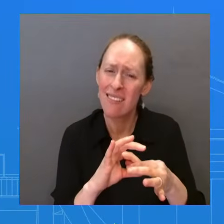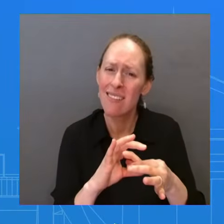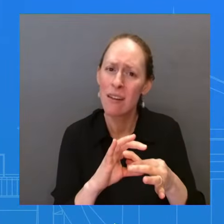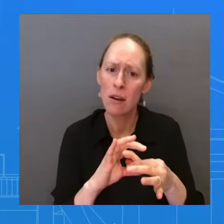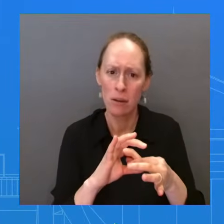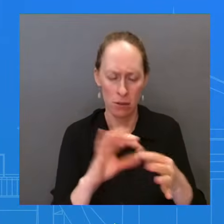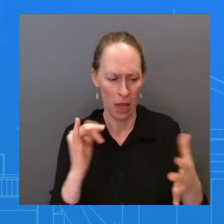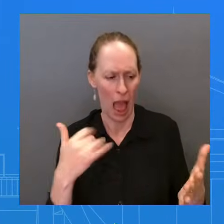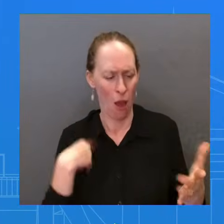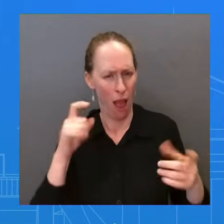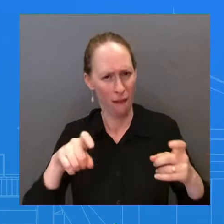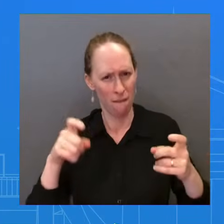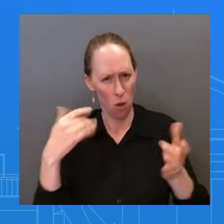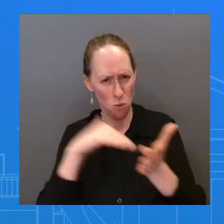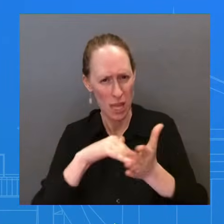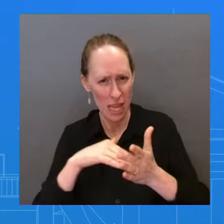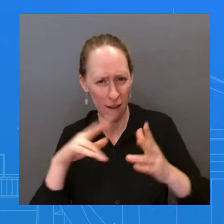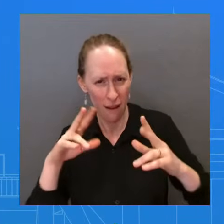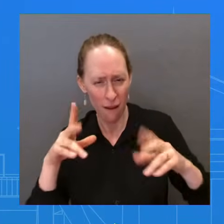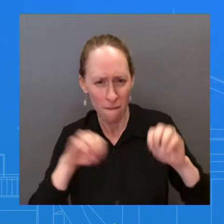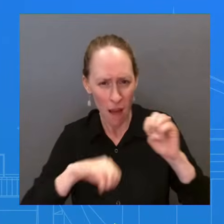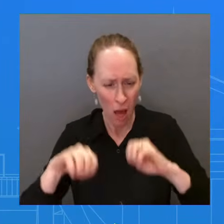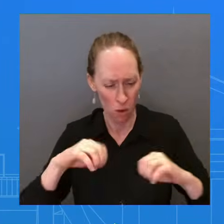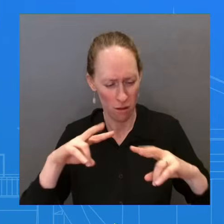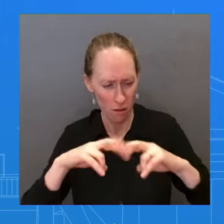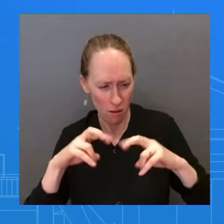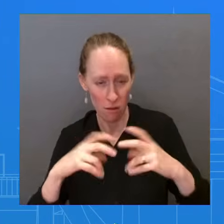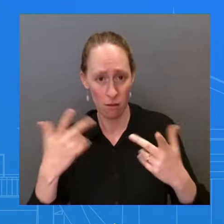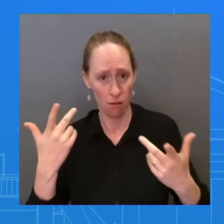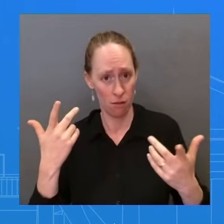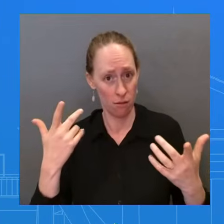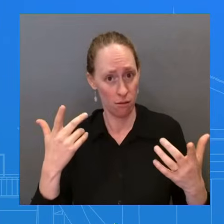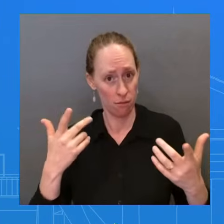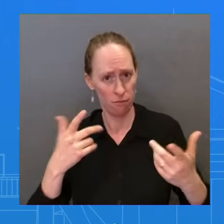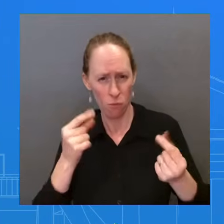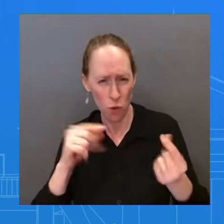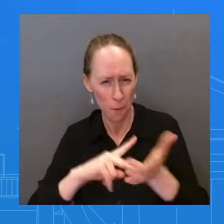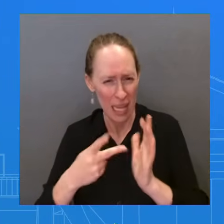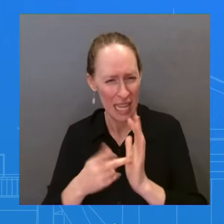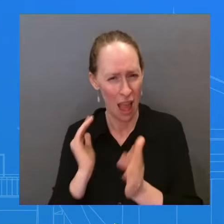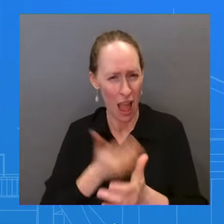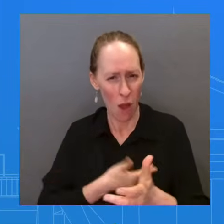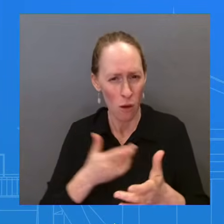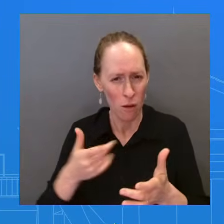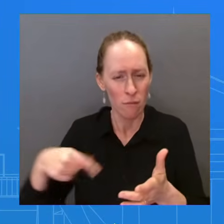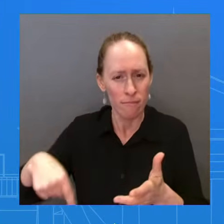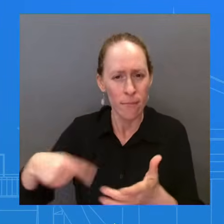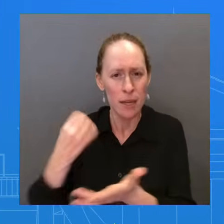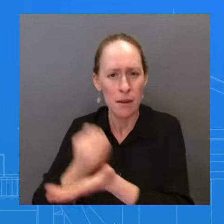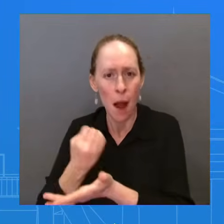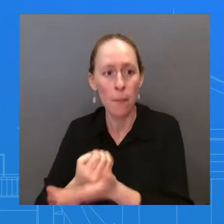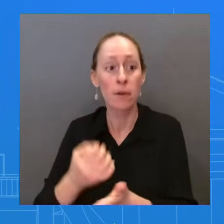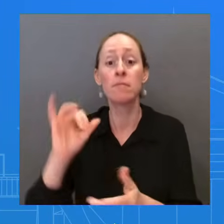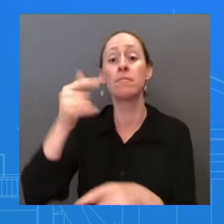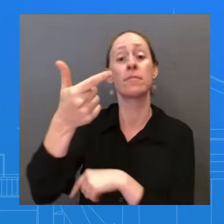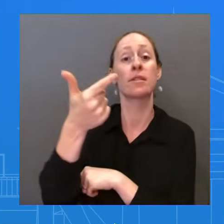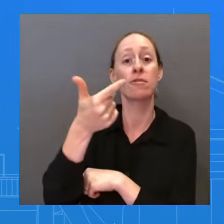You talked -- one of the outcomes of the G7 in Hiroshima was a discussion about outbound -- outbound investments